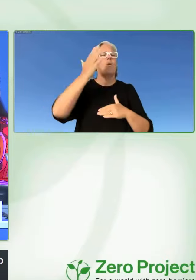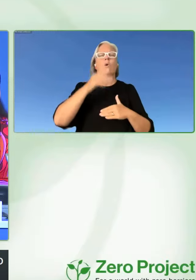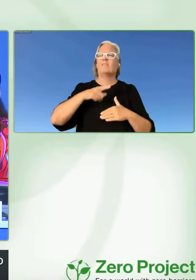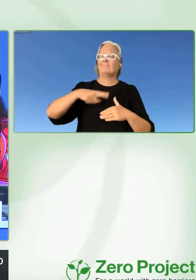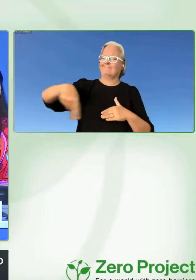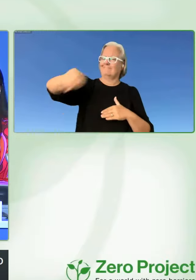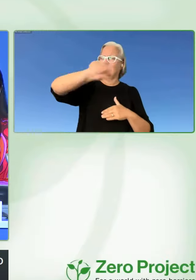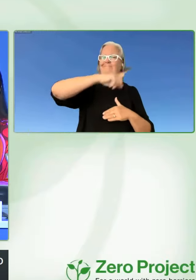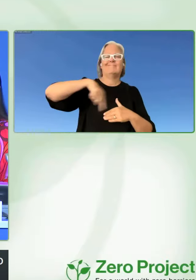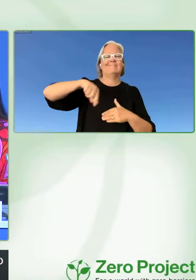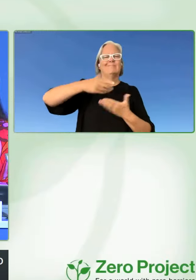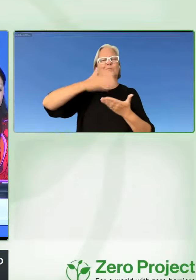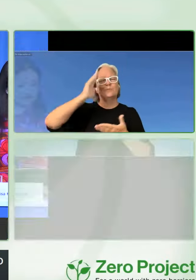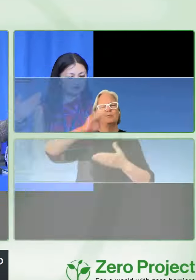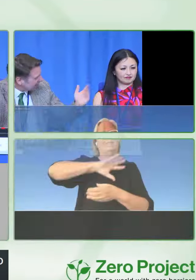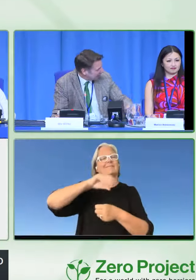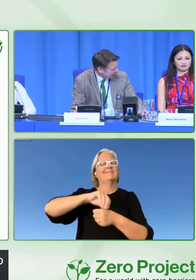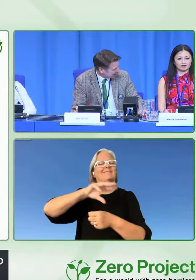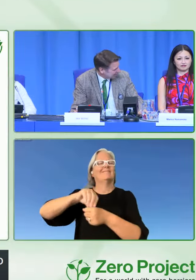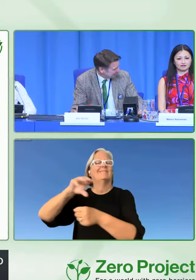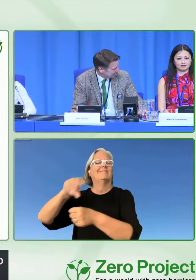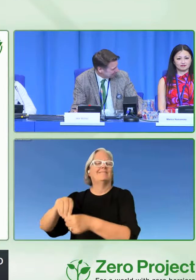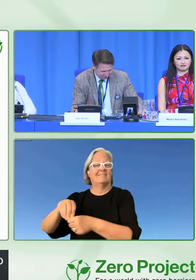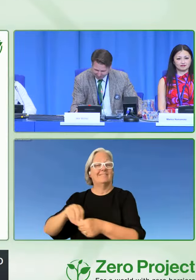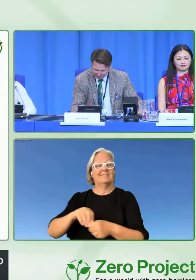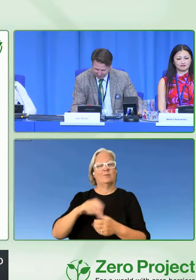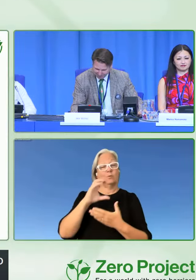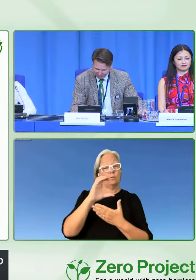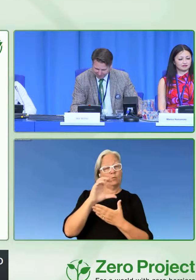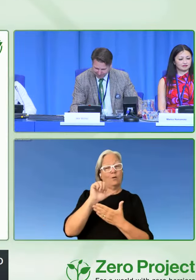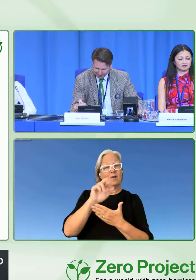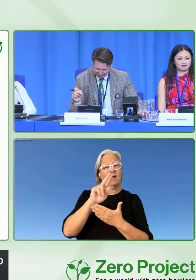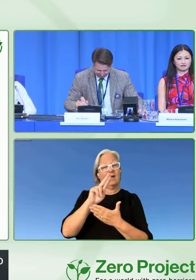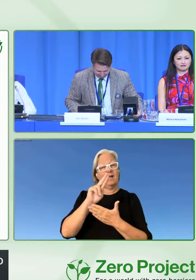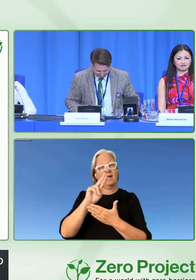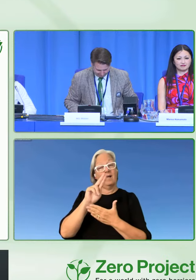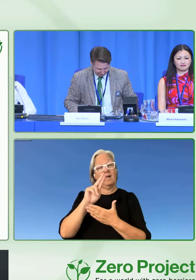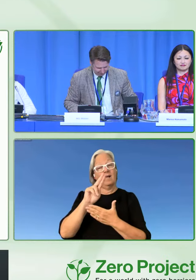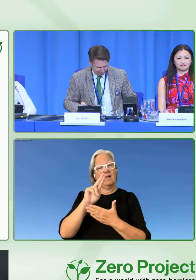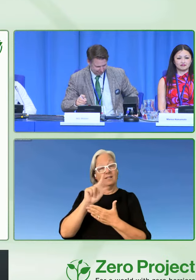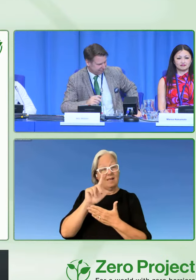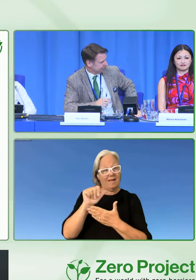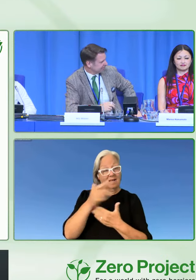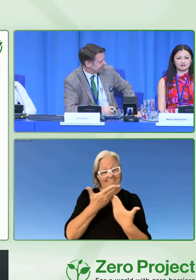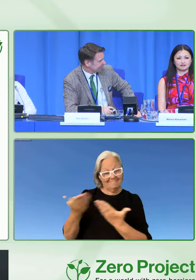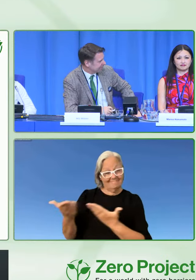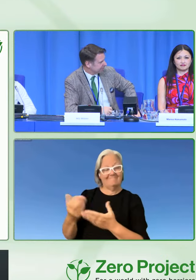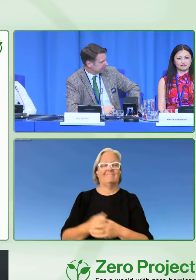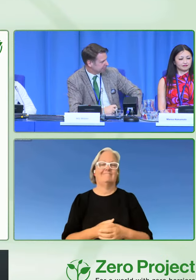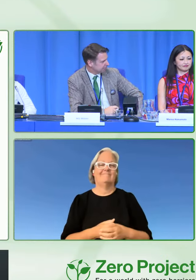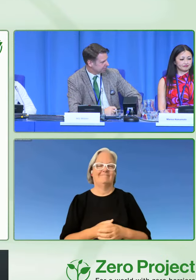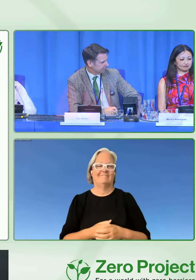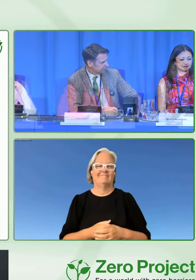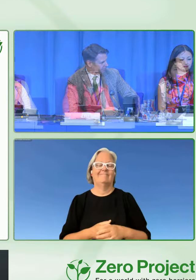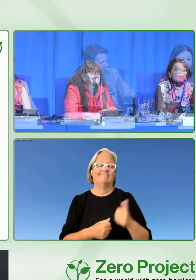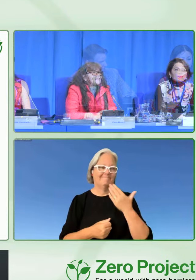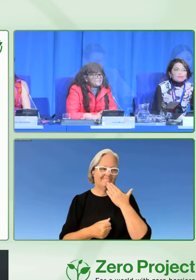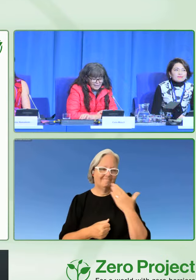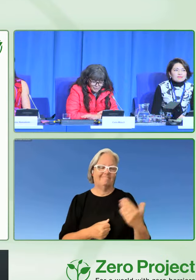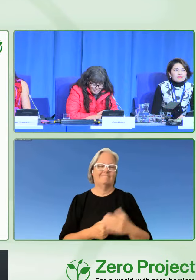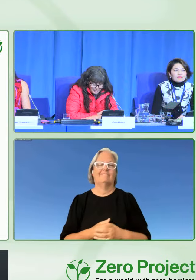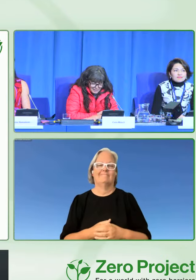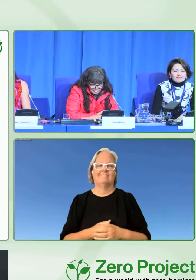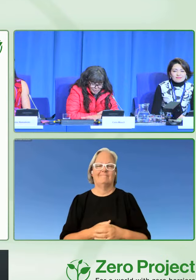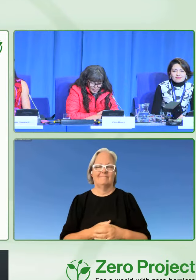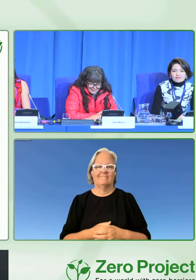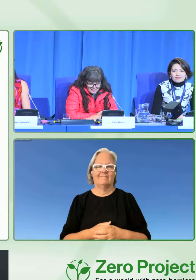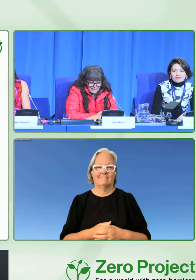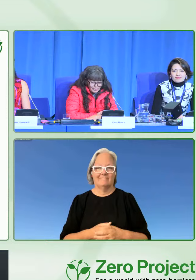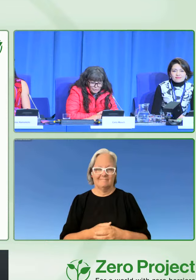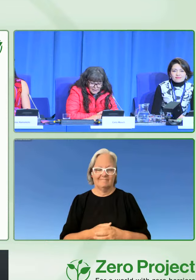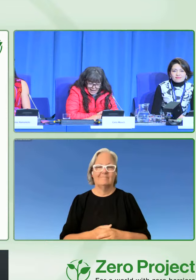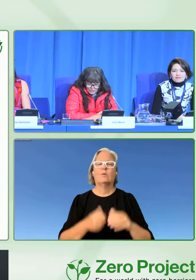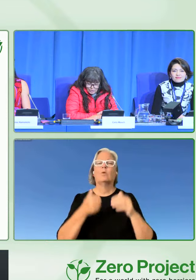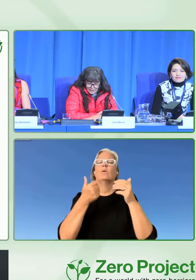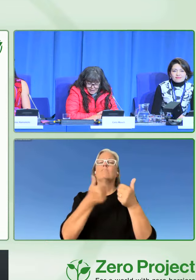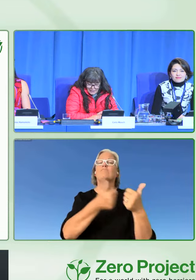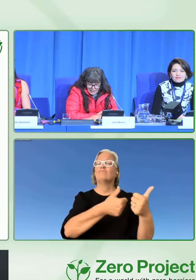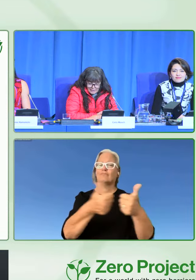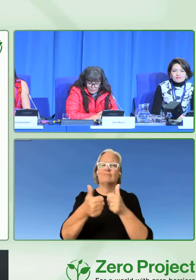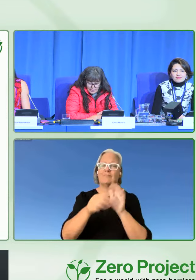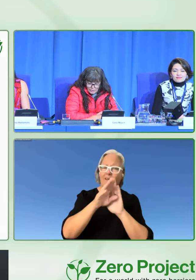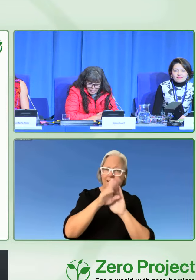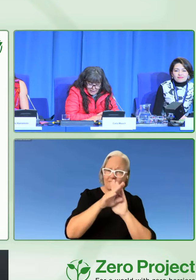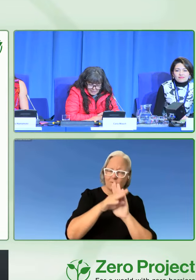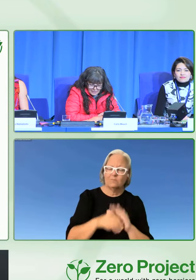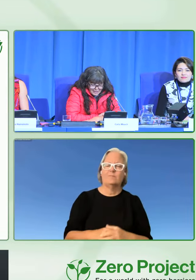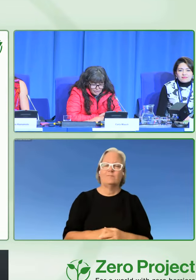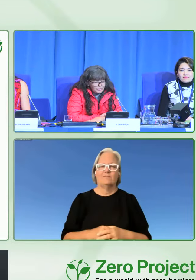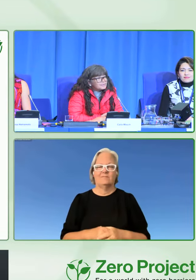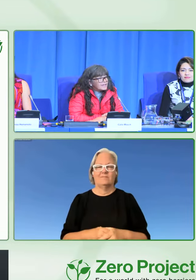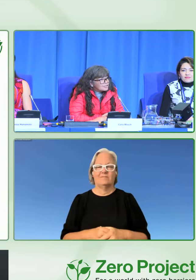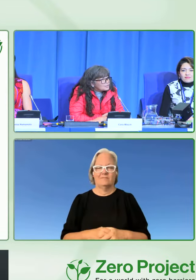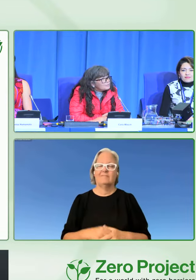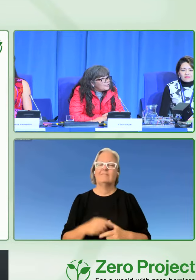to everyone, I don't want to see our program, how can we get disability inclusive education